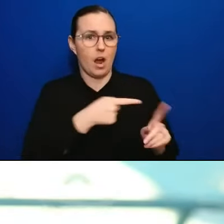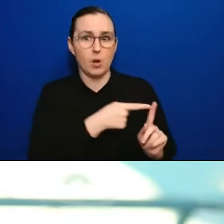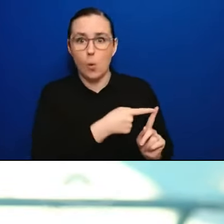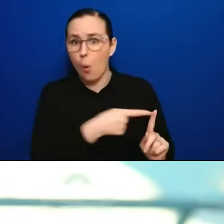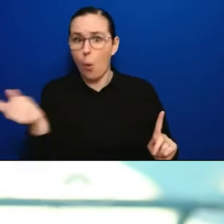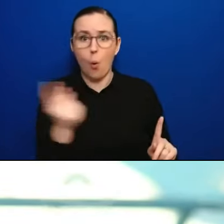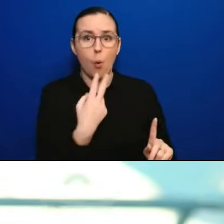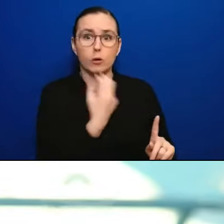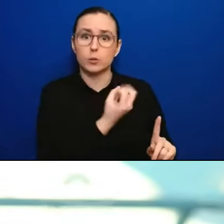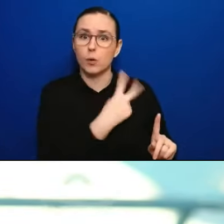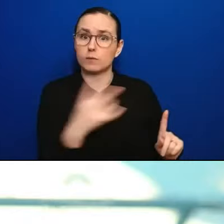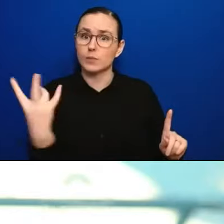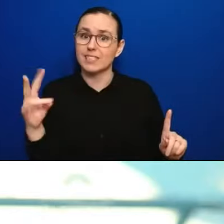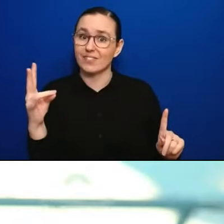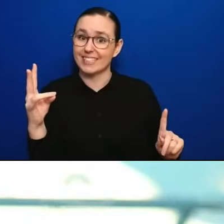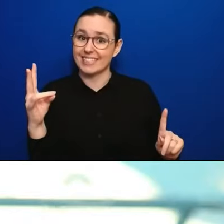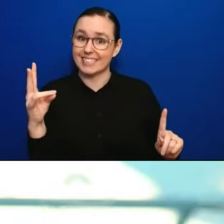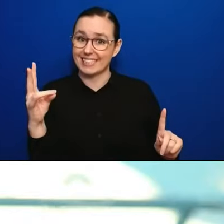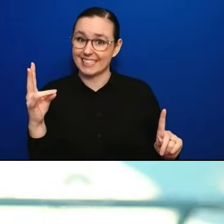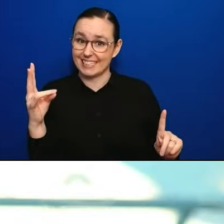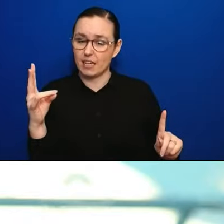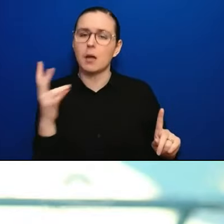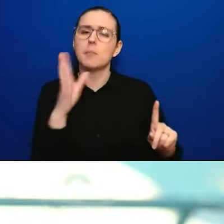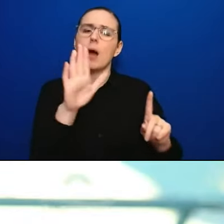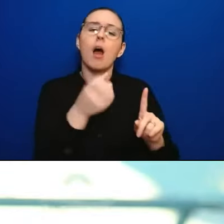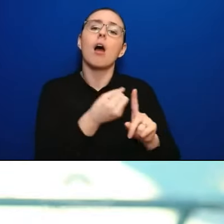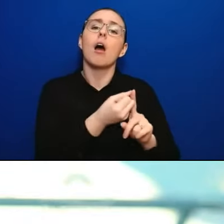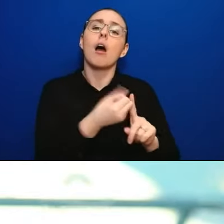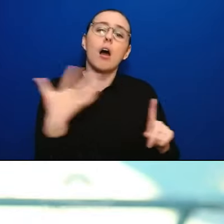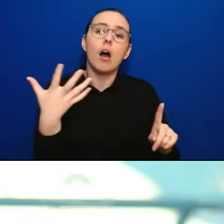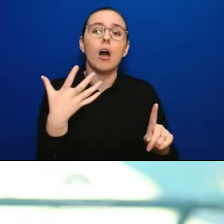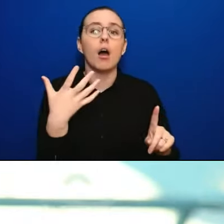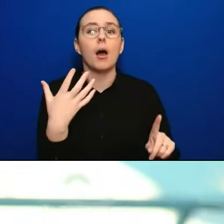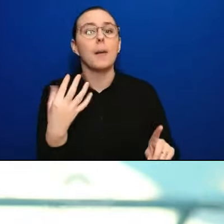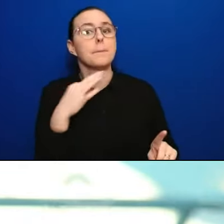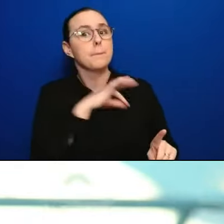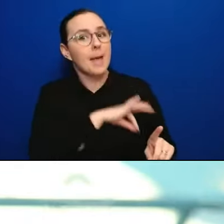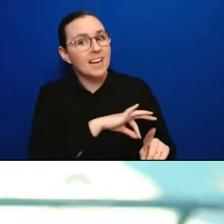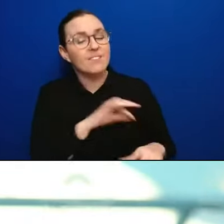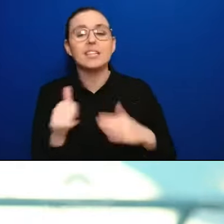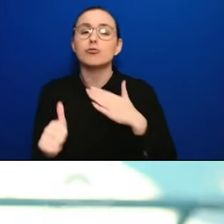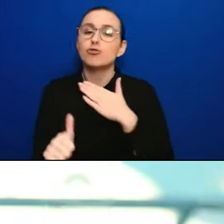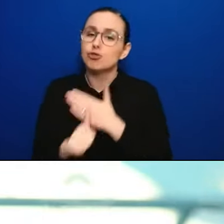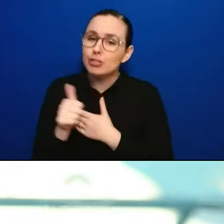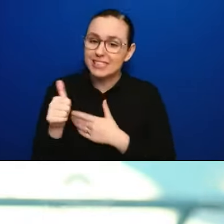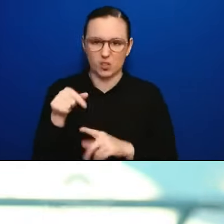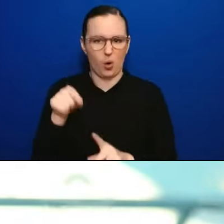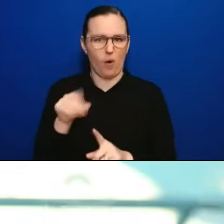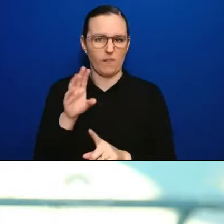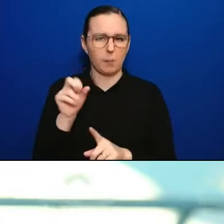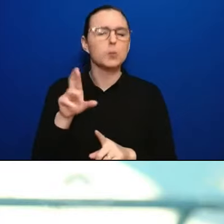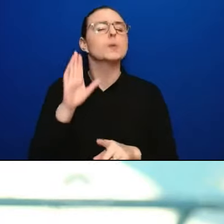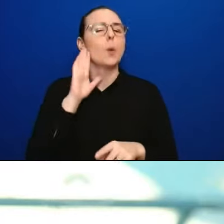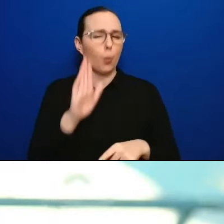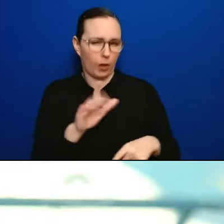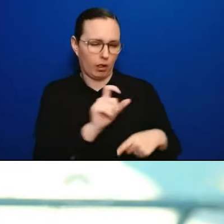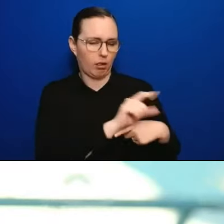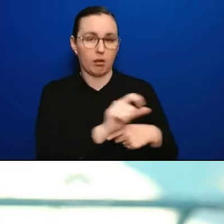our immunization team, we will be sending invites to all 12 to